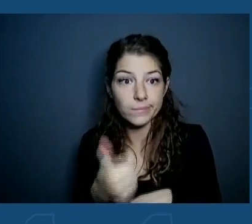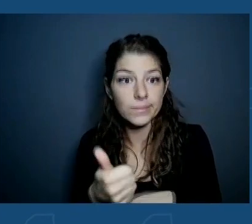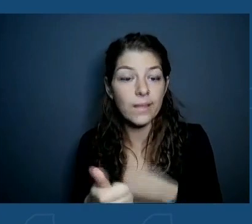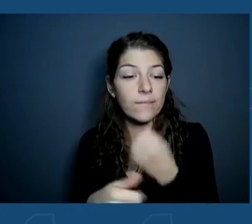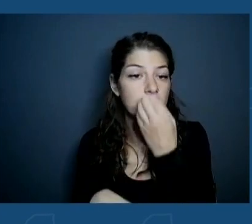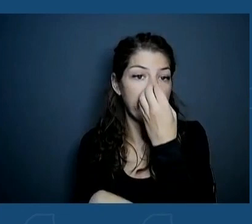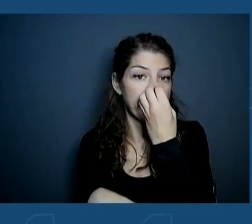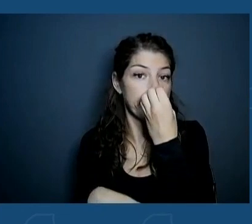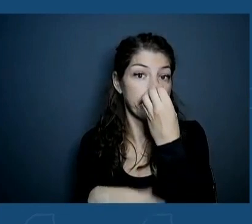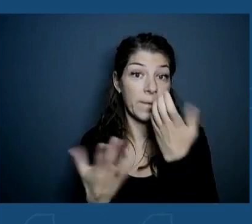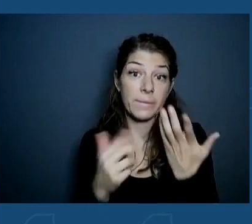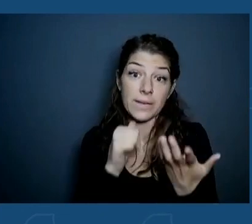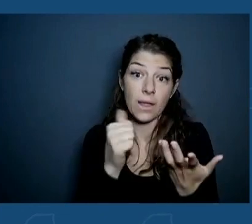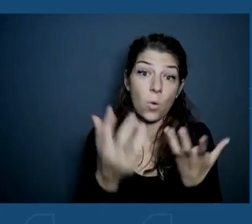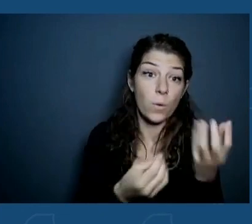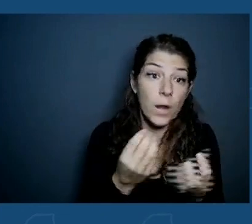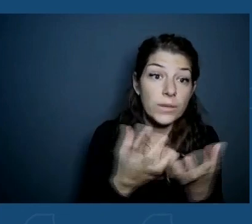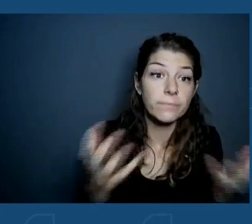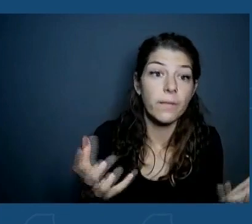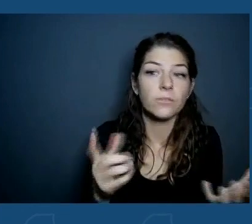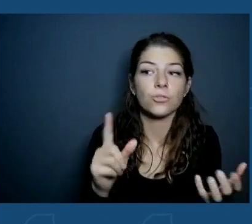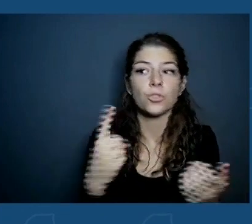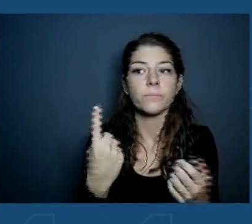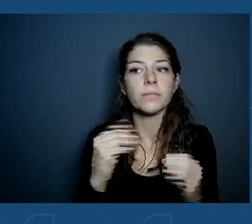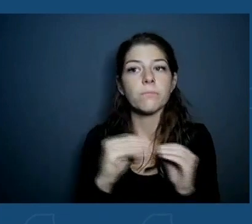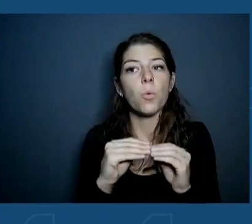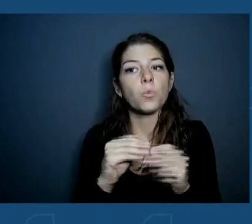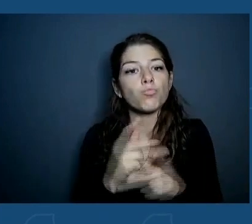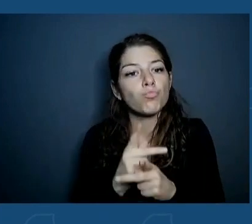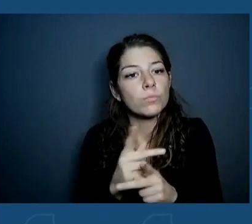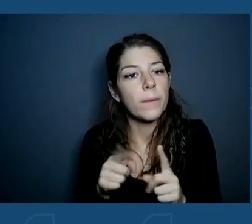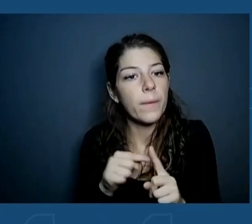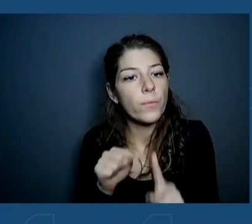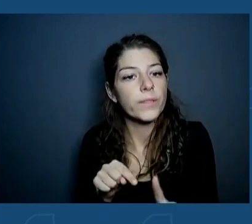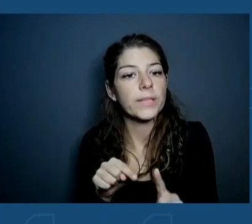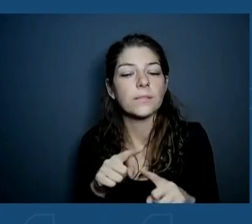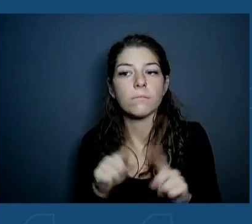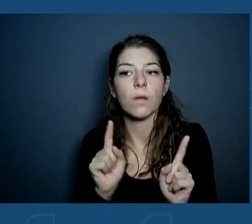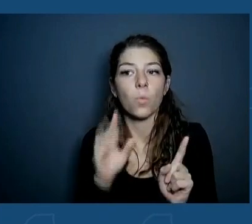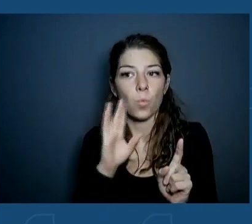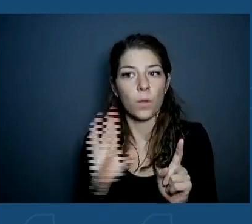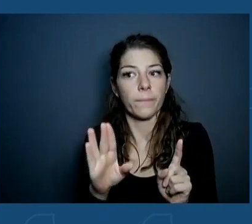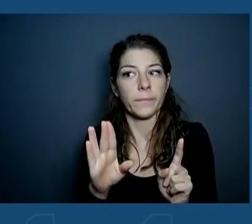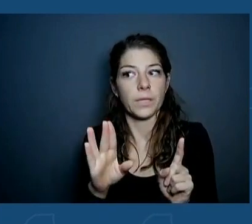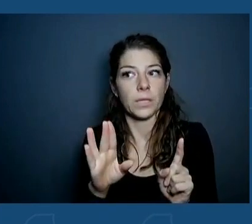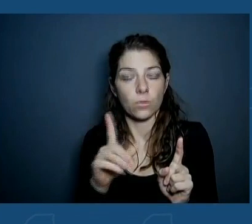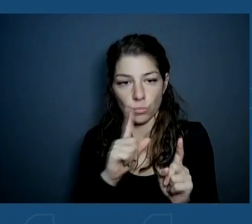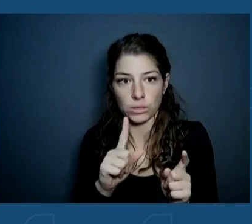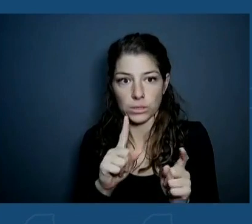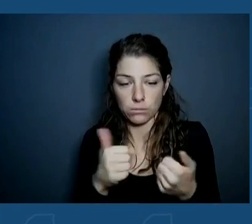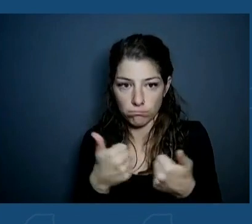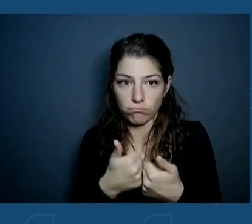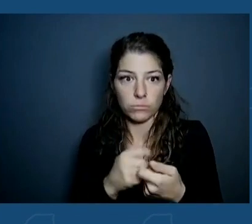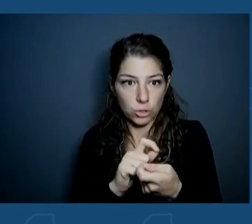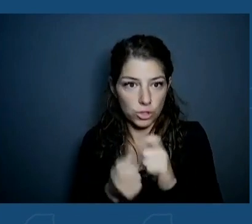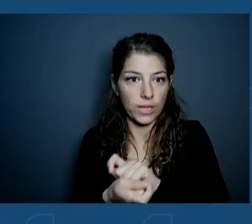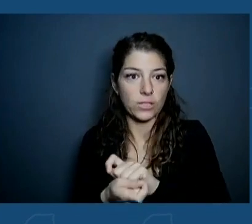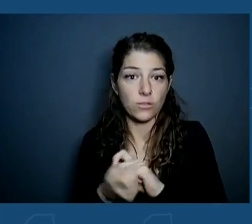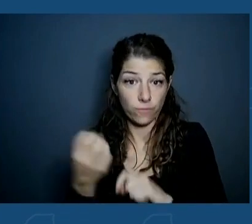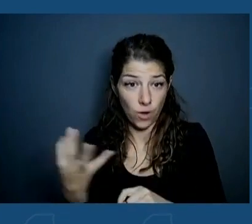HOSPITALIZATIONS IS PEOPLE UNDERSTAND, I'VE SEEN PEOPLE WEARING MASKS, TAKING